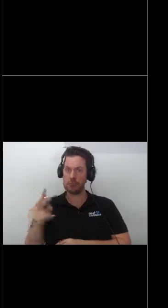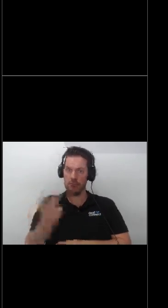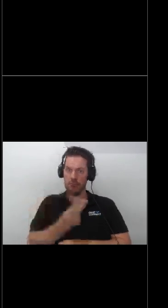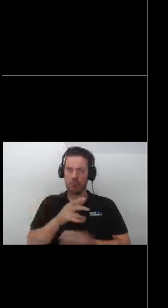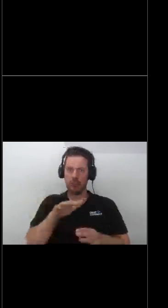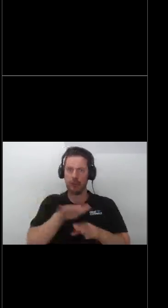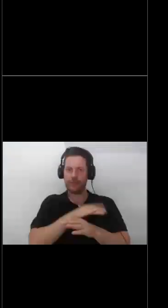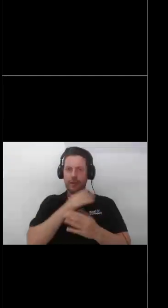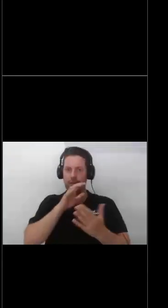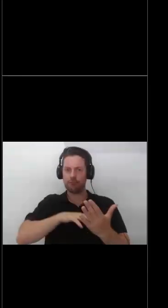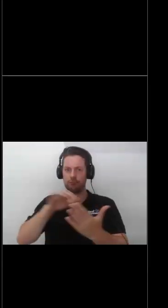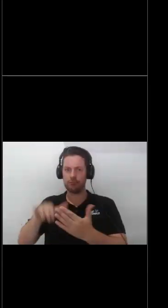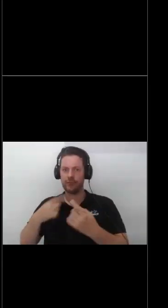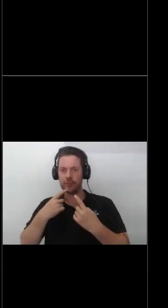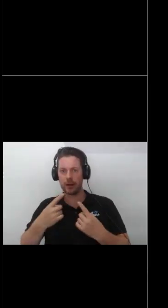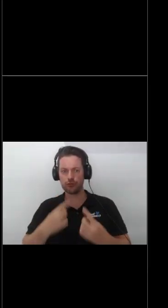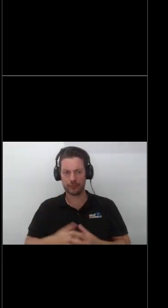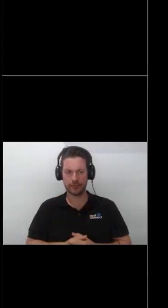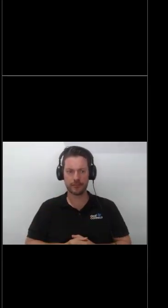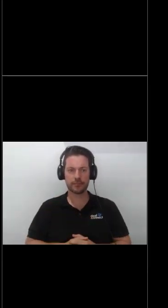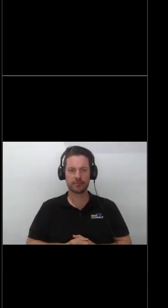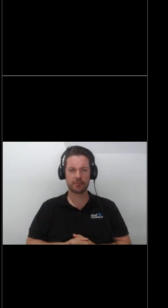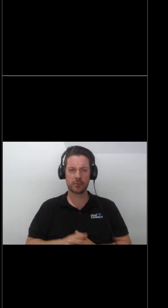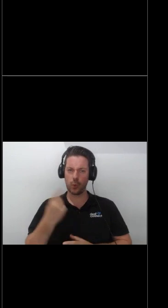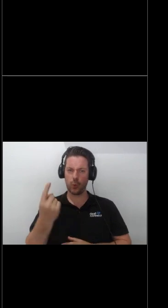So moving on to the next slide, who is part of the tribunal?